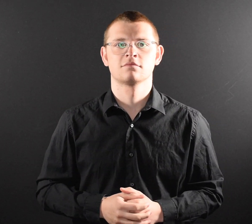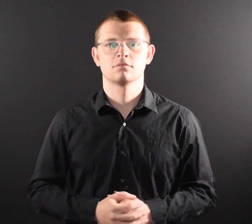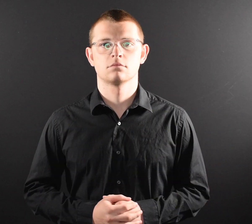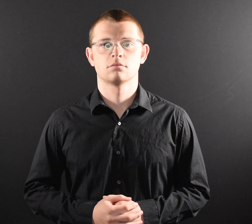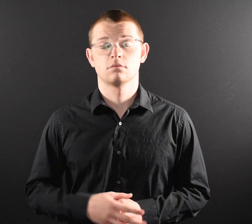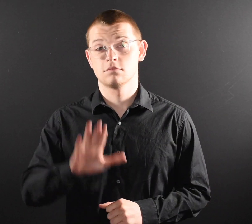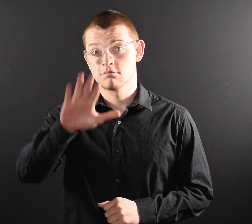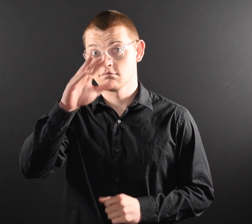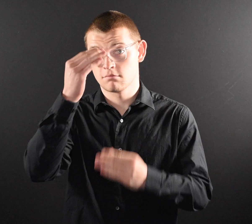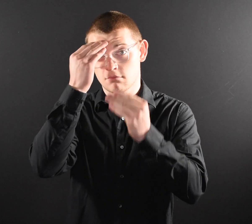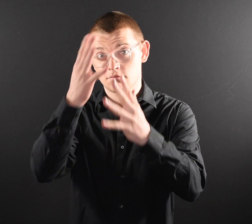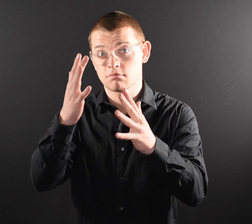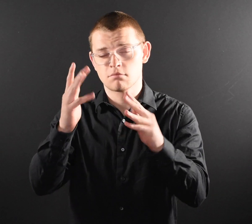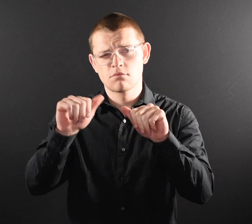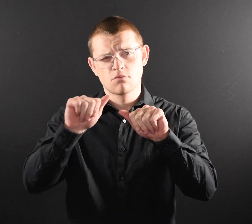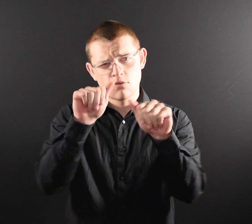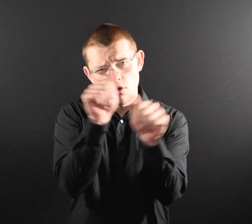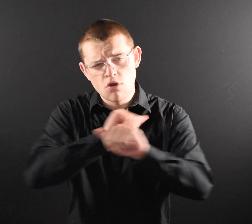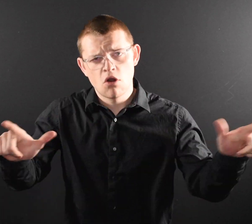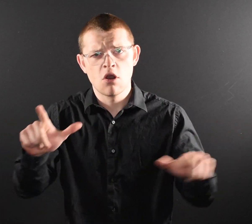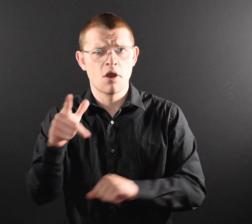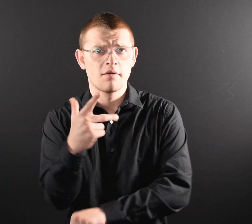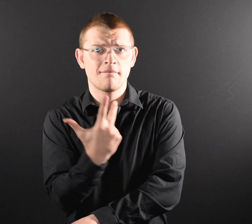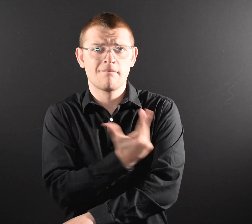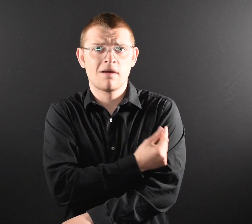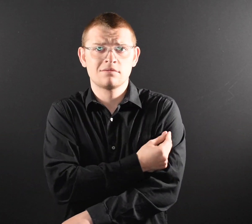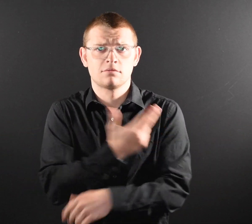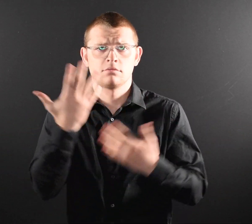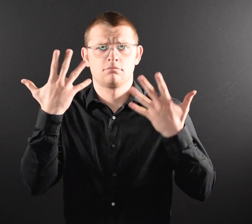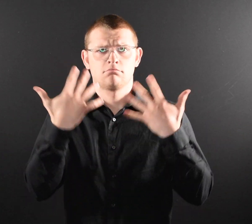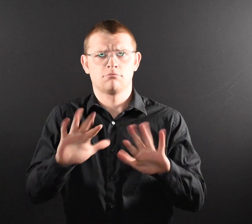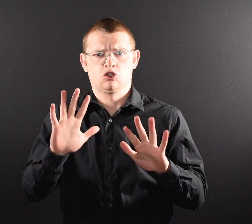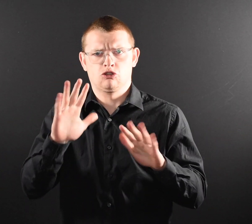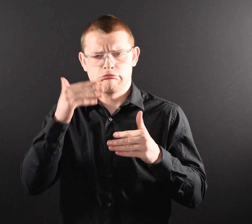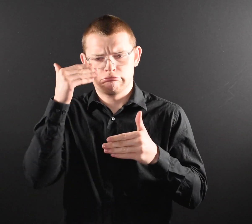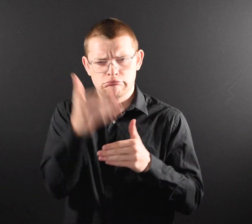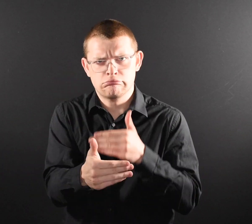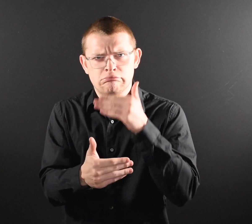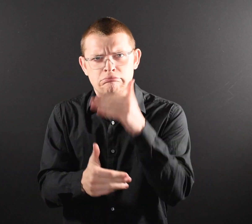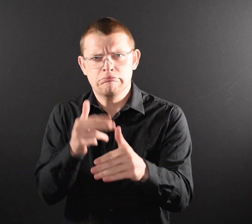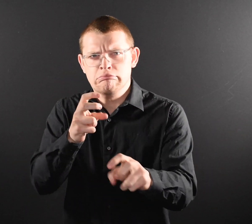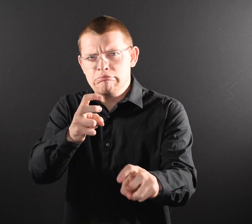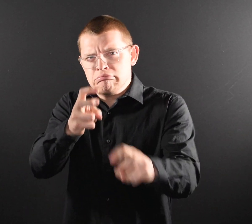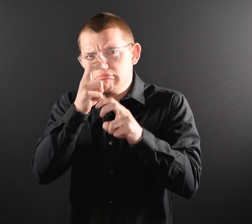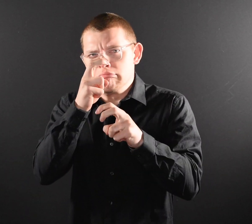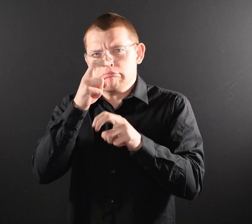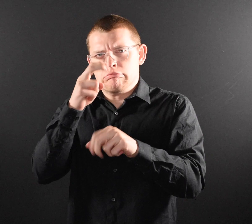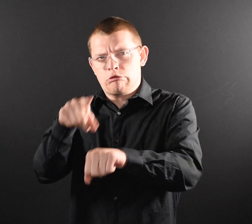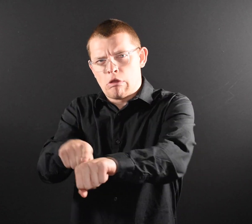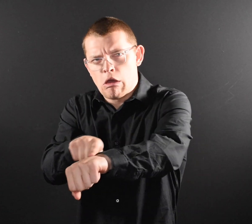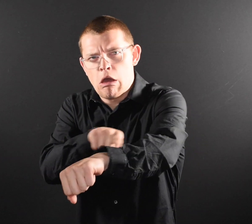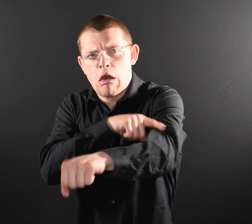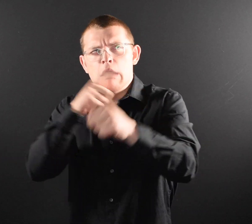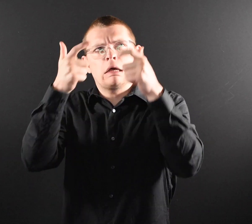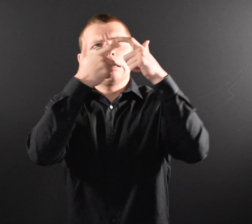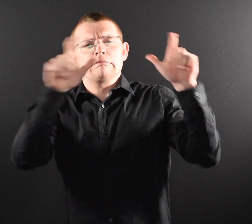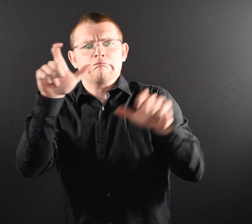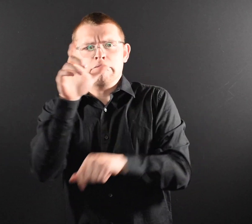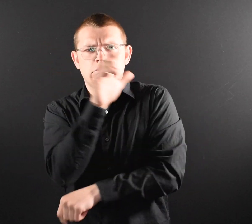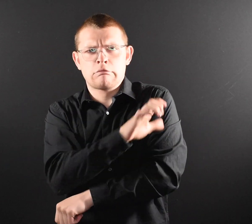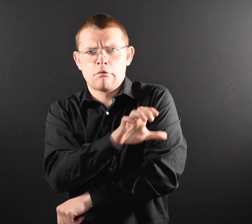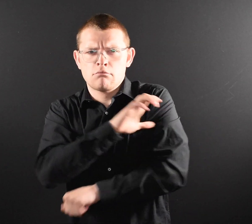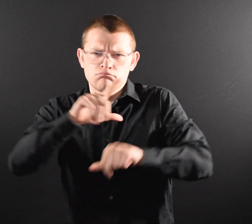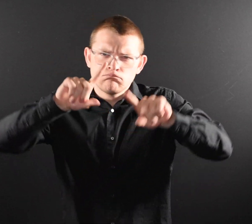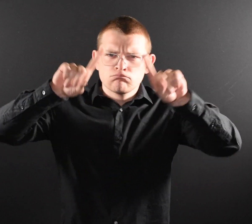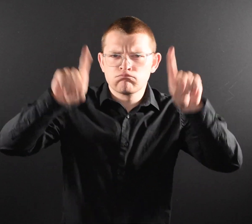o Every vaccine authorized right now has undergone rigorous, historically large clinical trials.